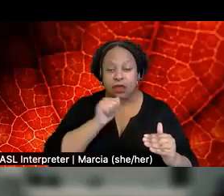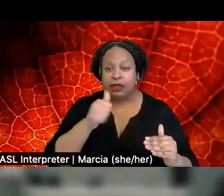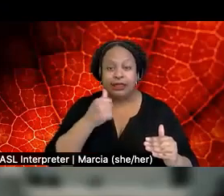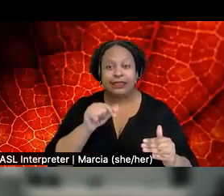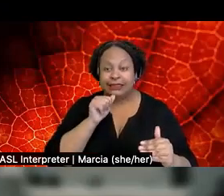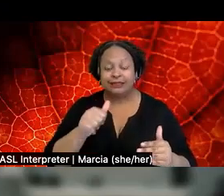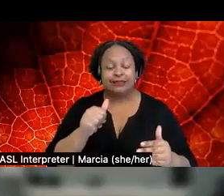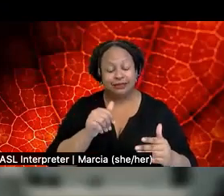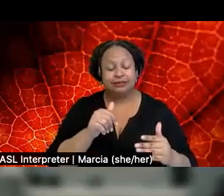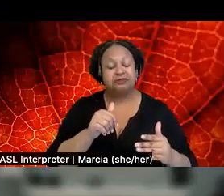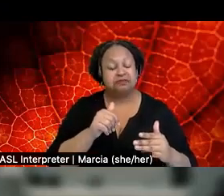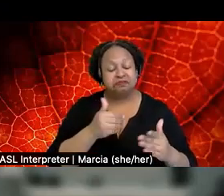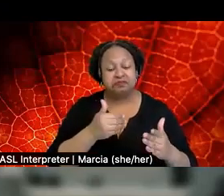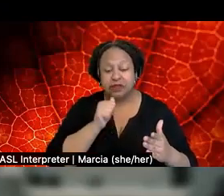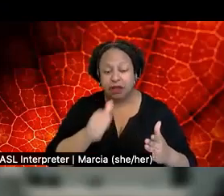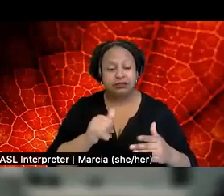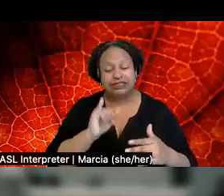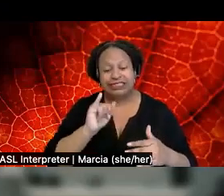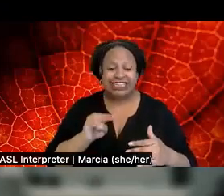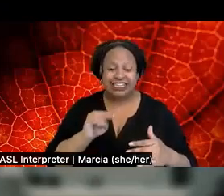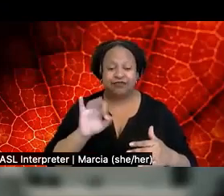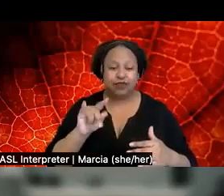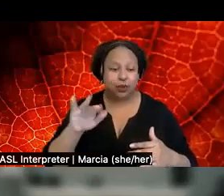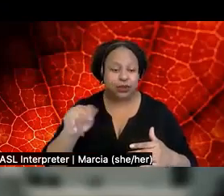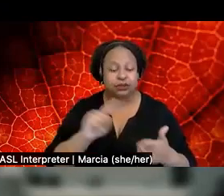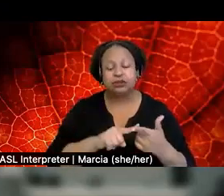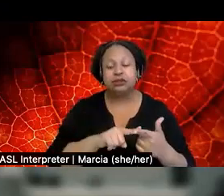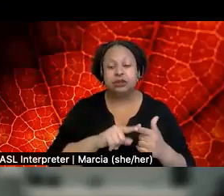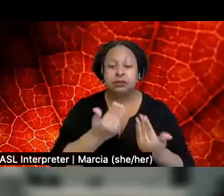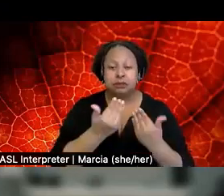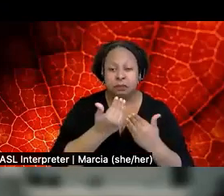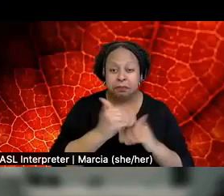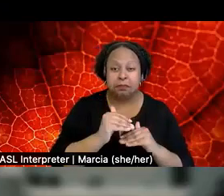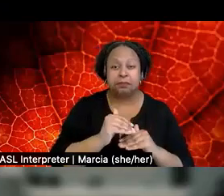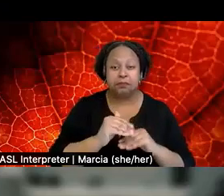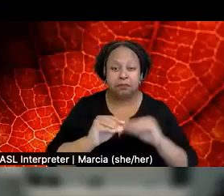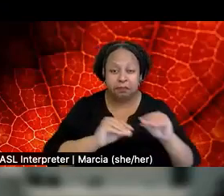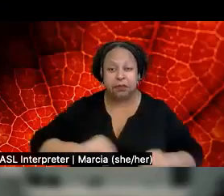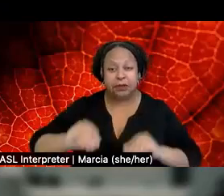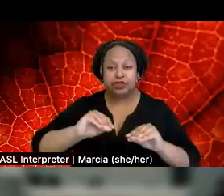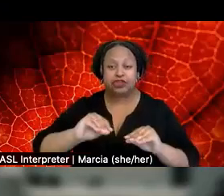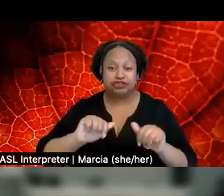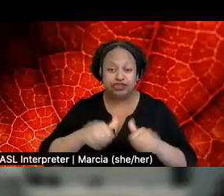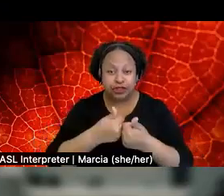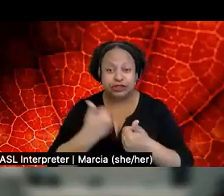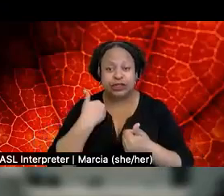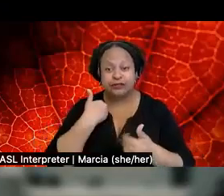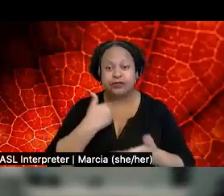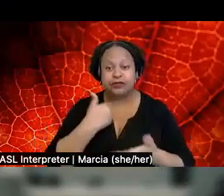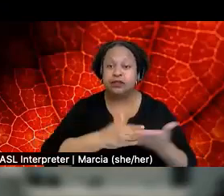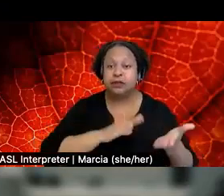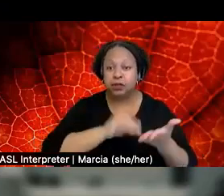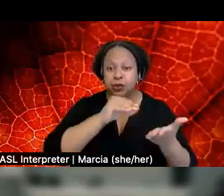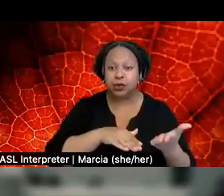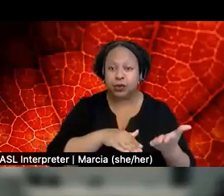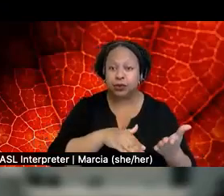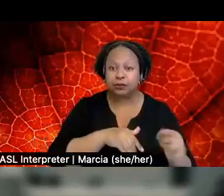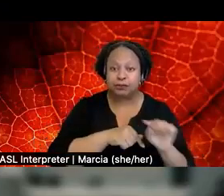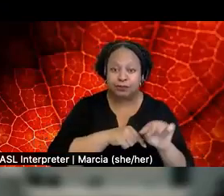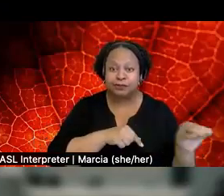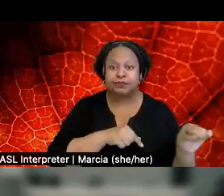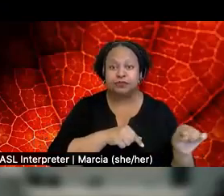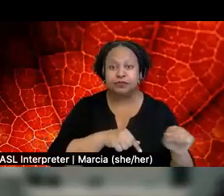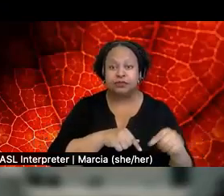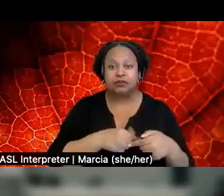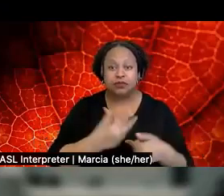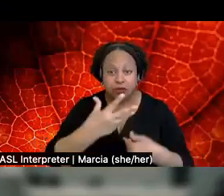and some with mobility functional challenges and also some learners on the autism spectrum realm.